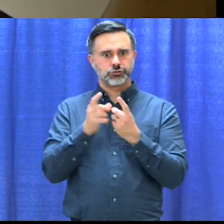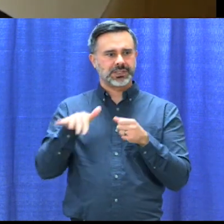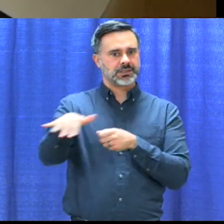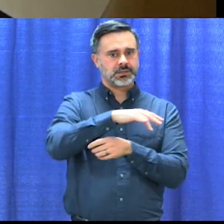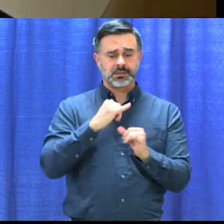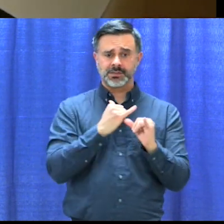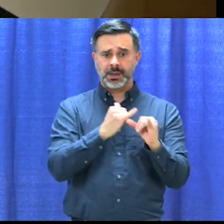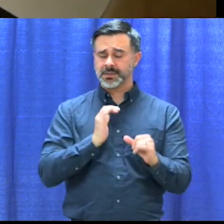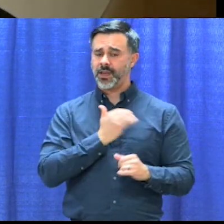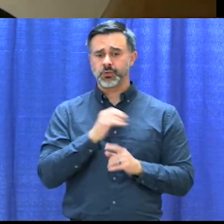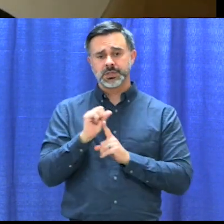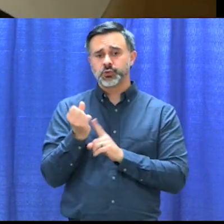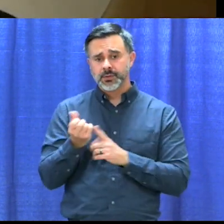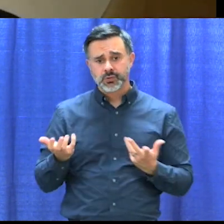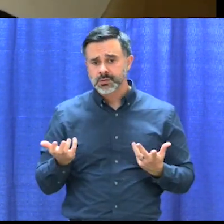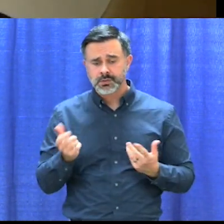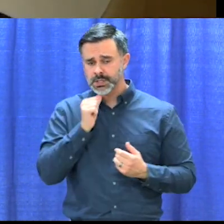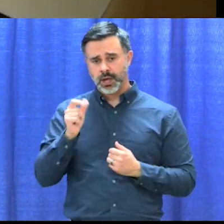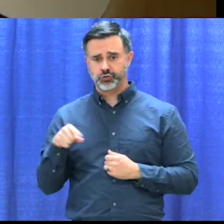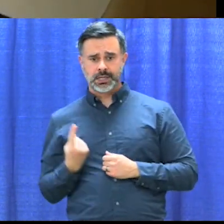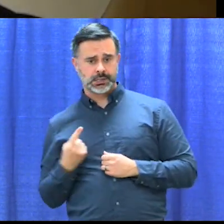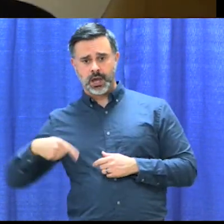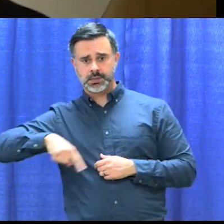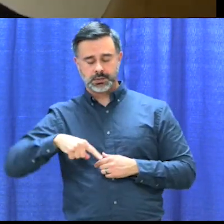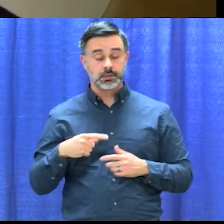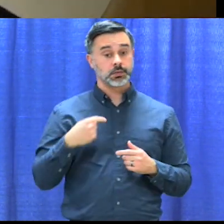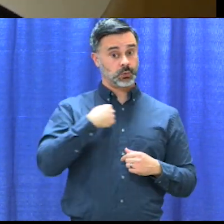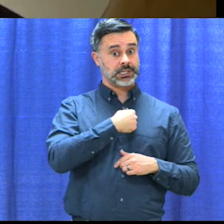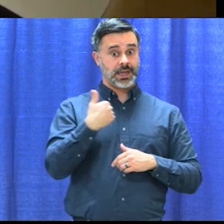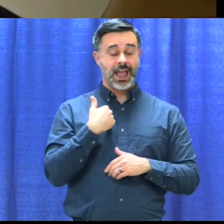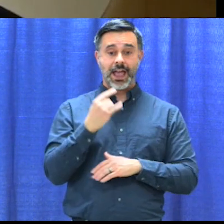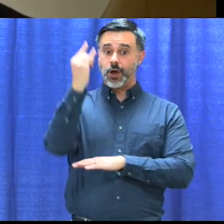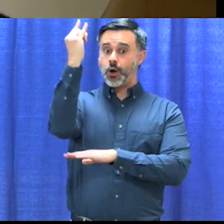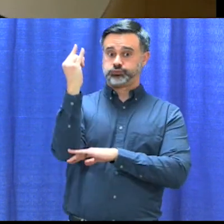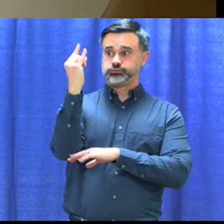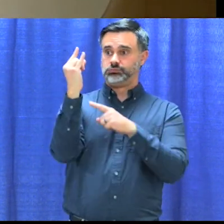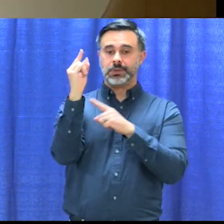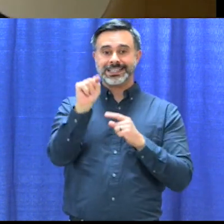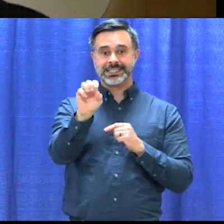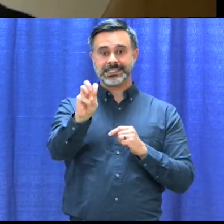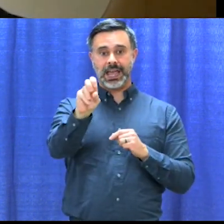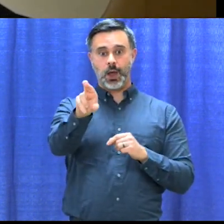situation. There is a tower that is owned by Sprint not being used.